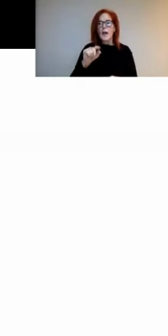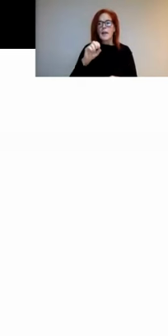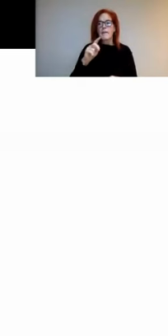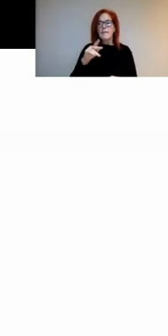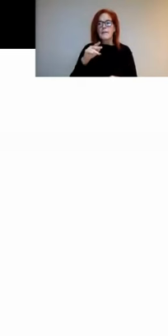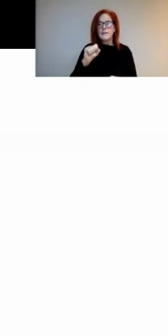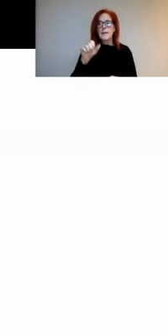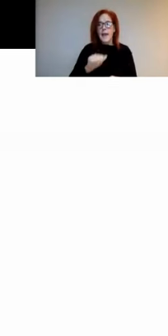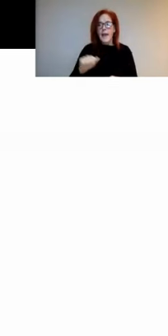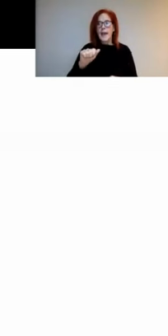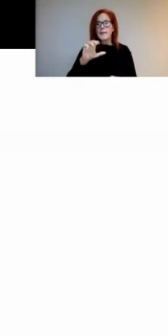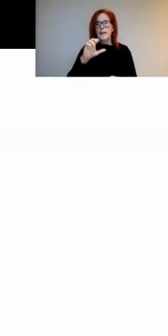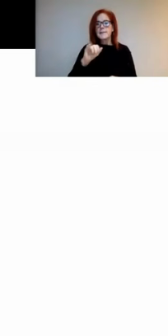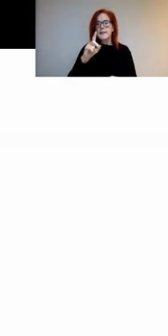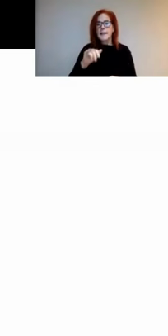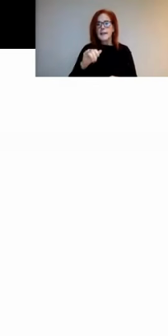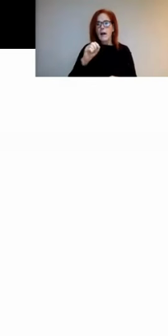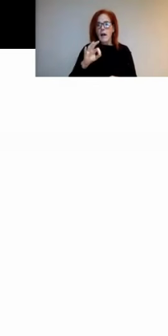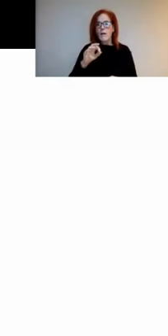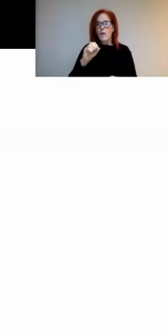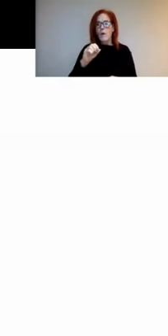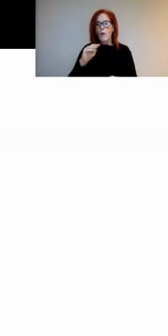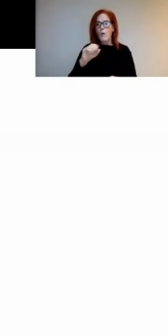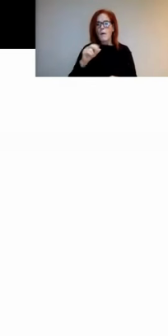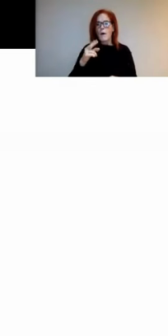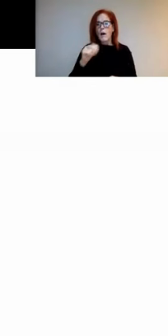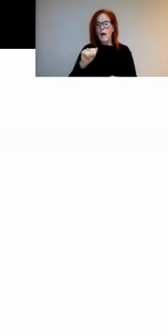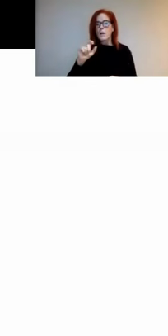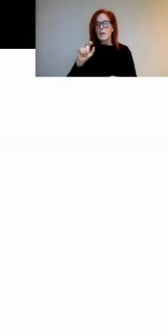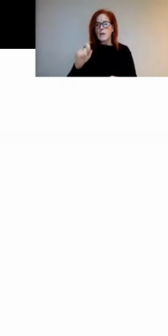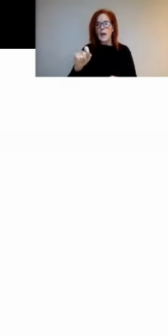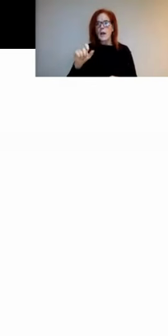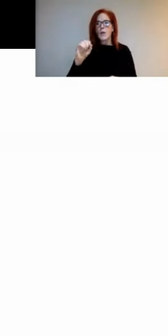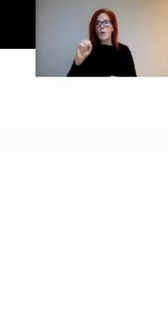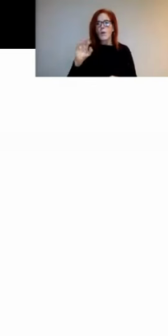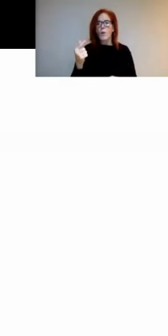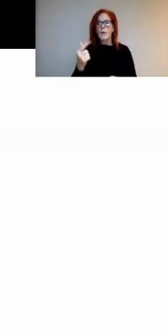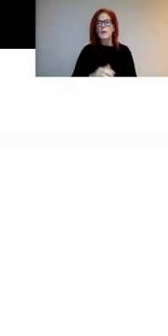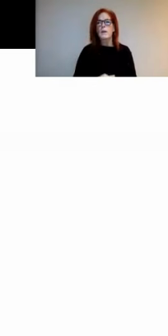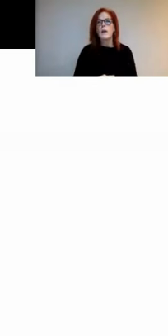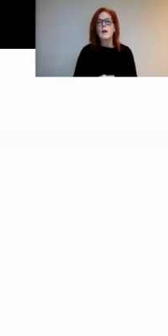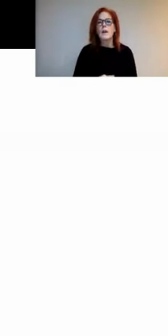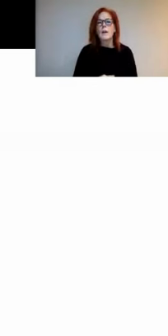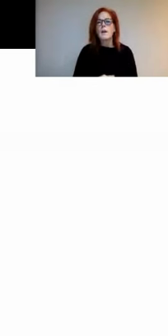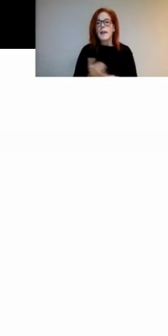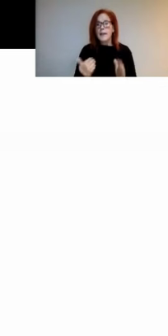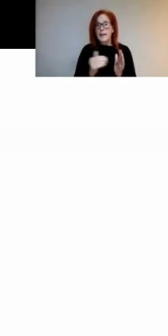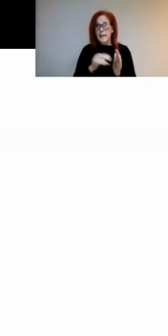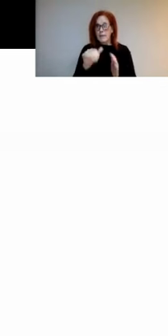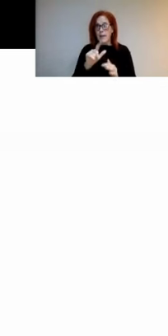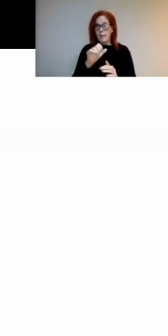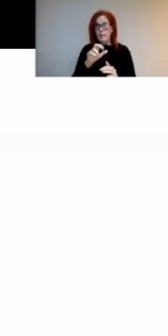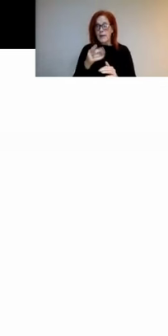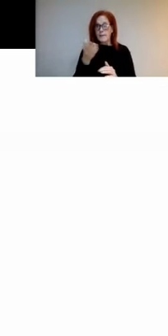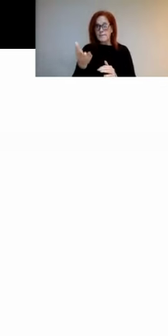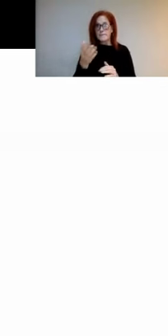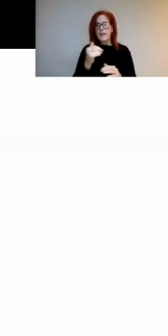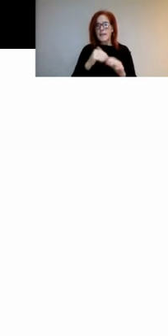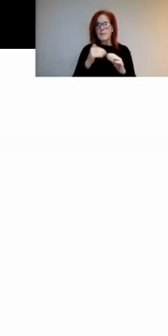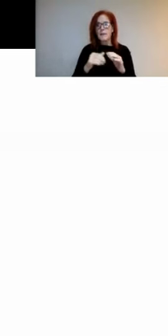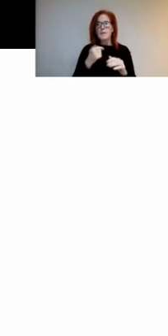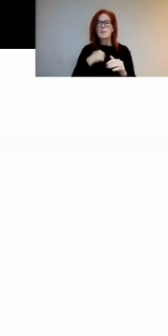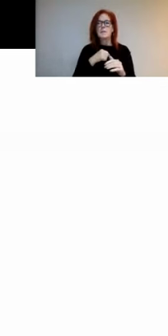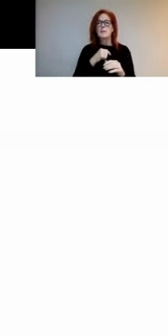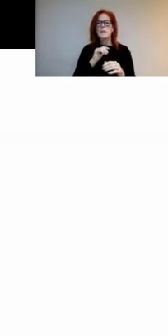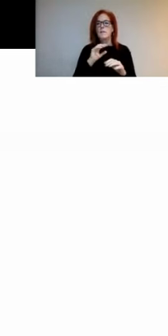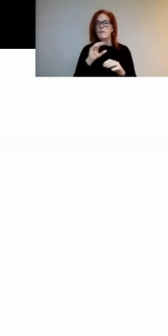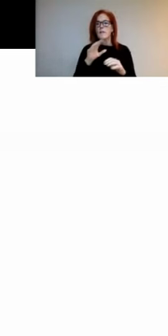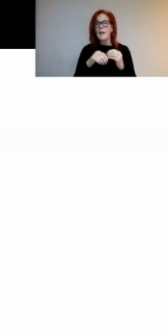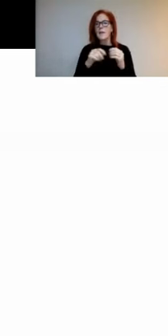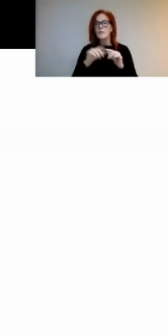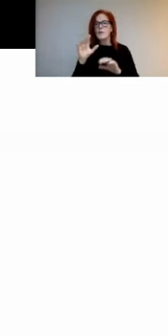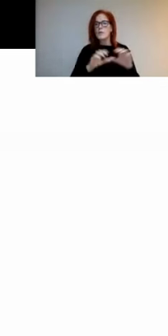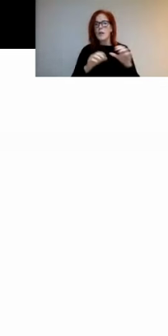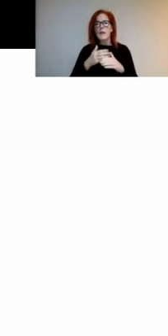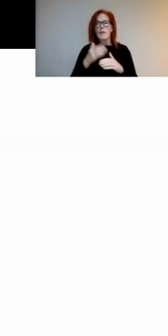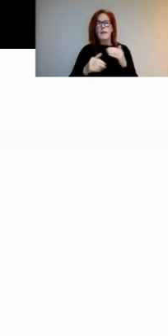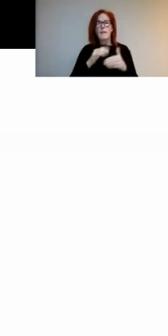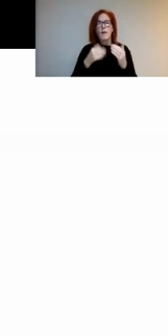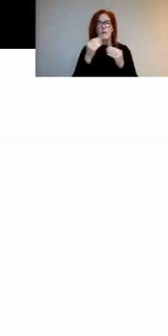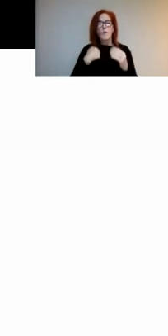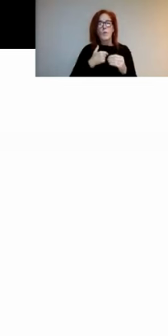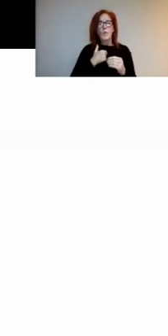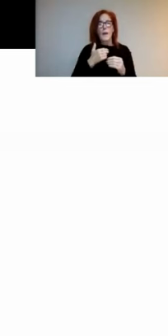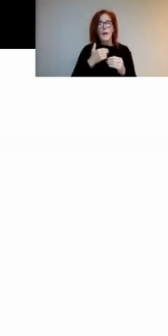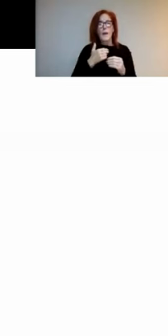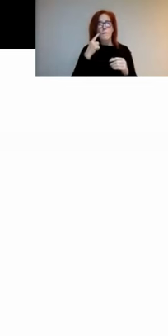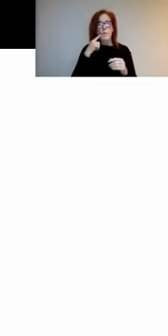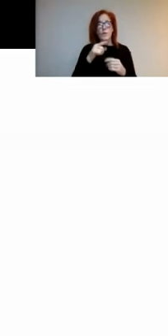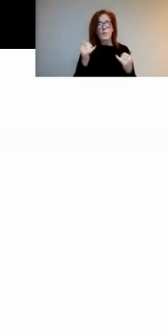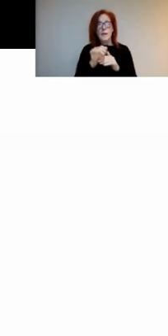And what that will be is just a workshop on how to apply for 2023 funding.